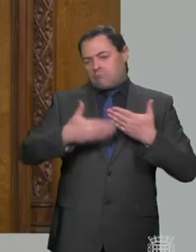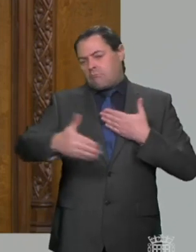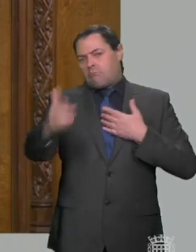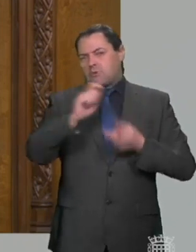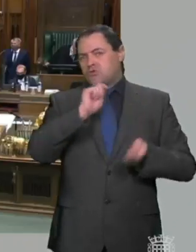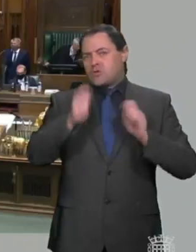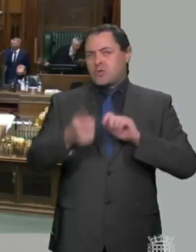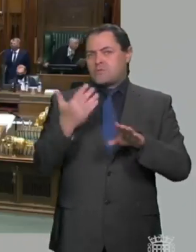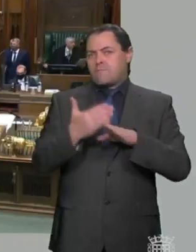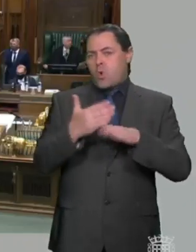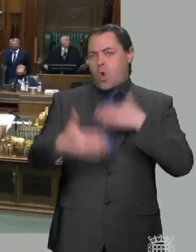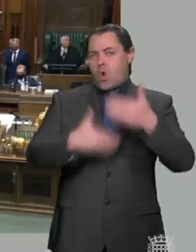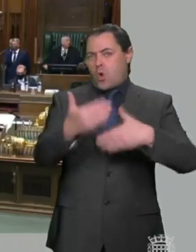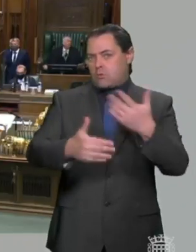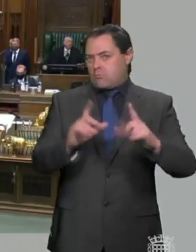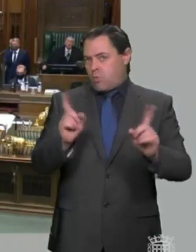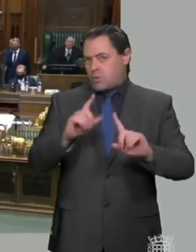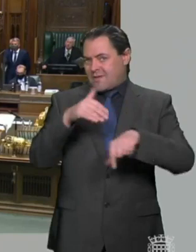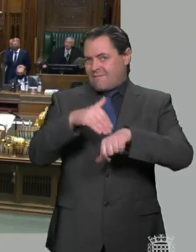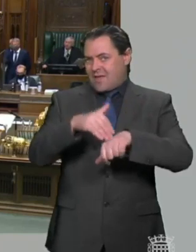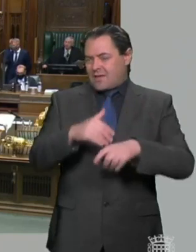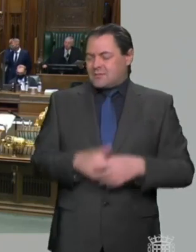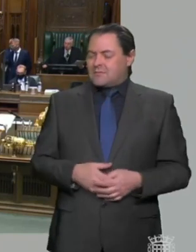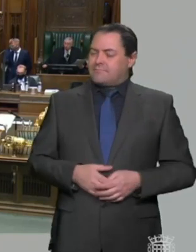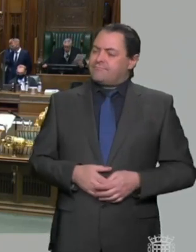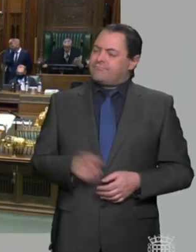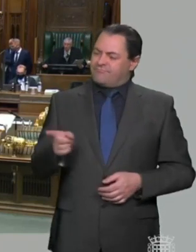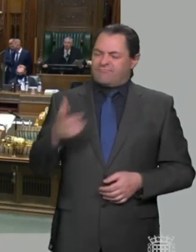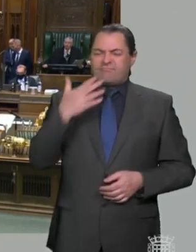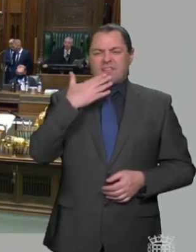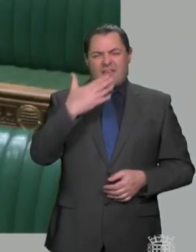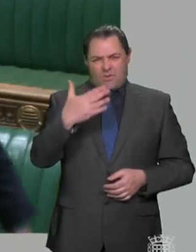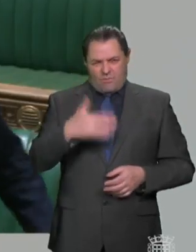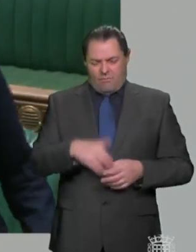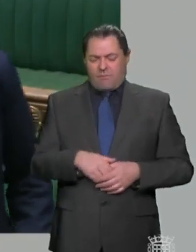The Prime Minister My hon. Friend is a great campaigner